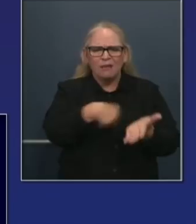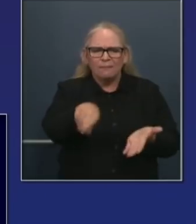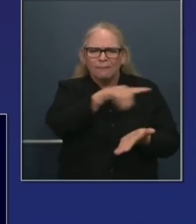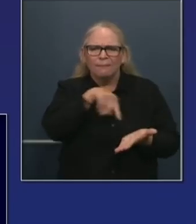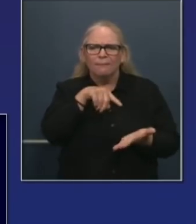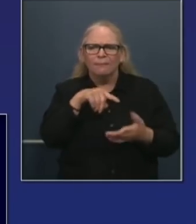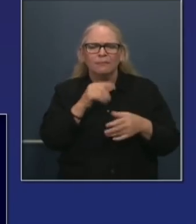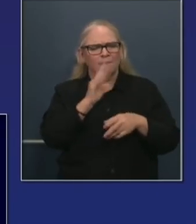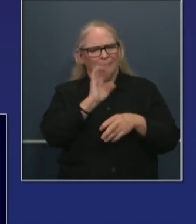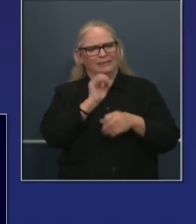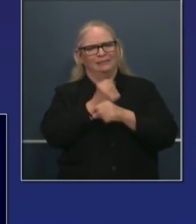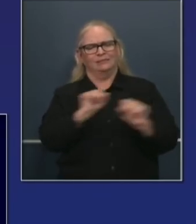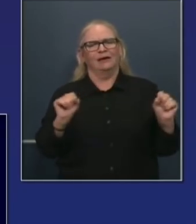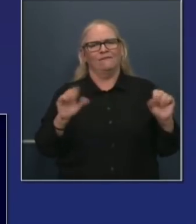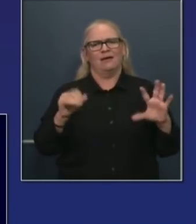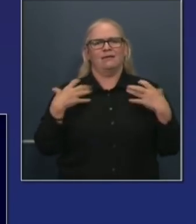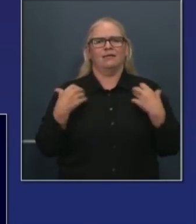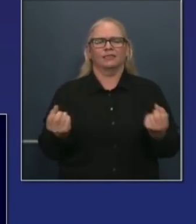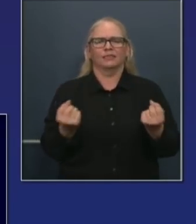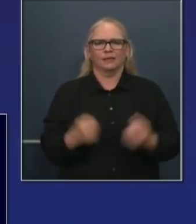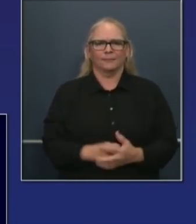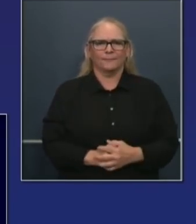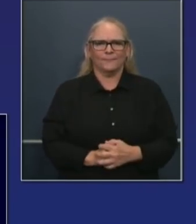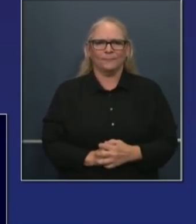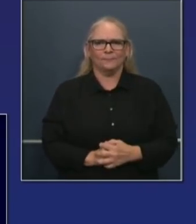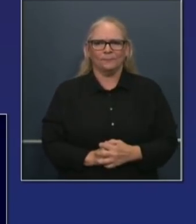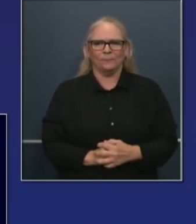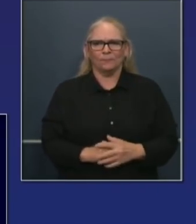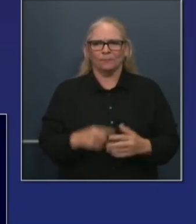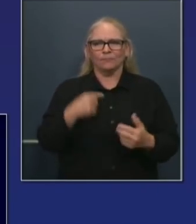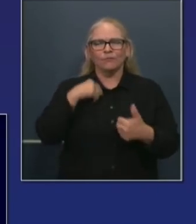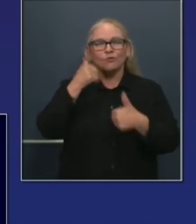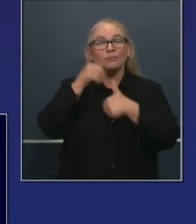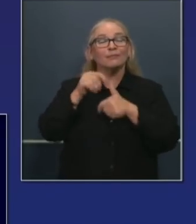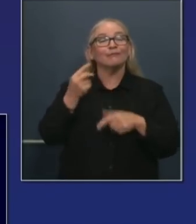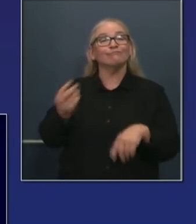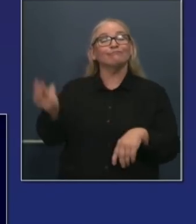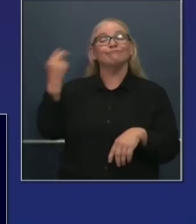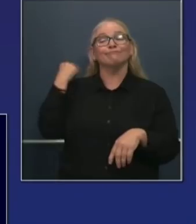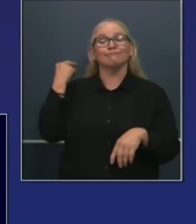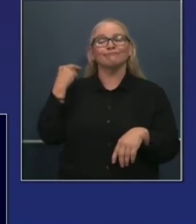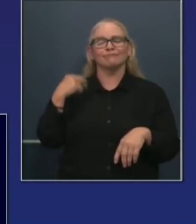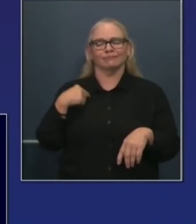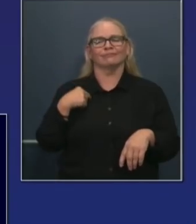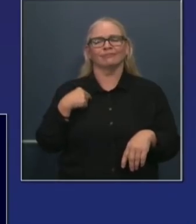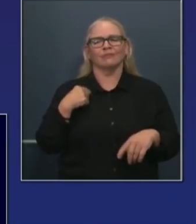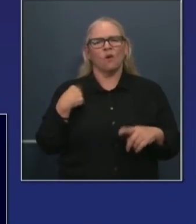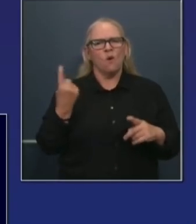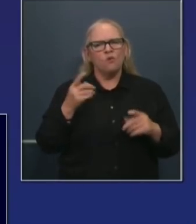ABOUT WHAT WE'VE BEEN PUTTING OUT IN TERMS OF SECTORS AND HOW TO KEEP PEOPLE HEALTHY AND SAFE.